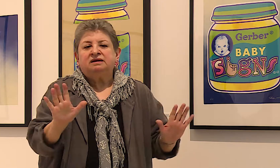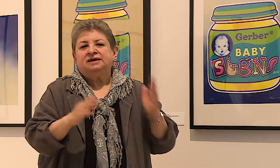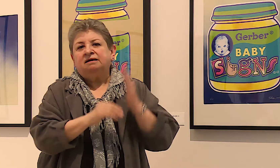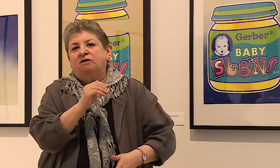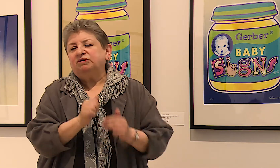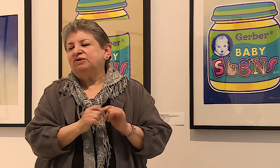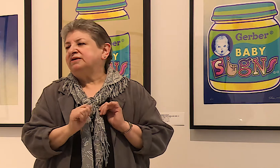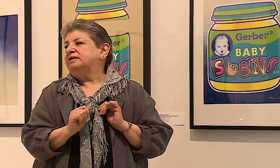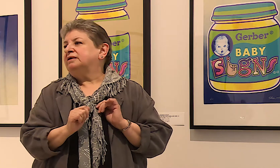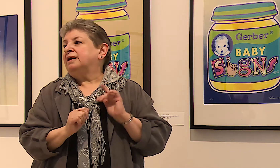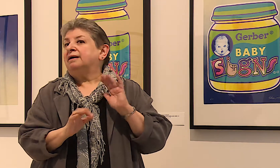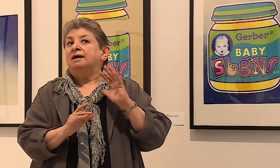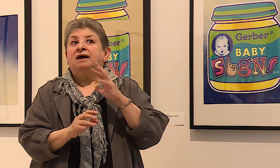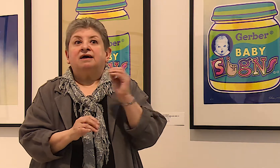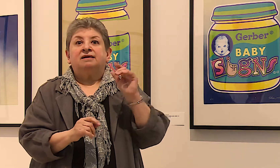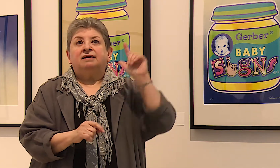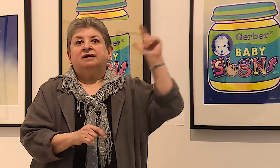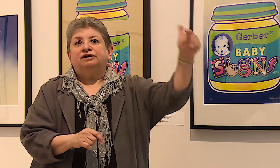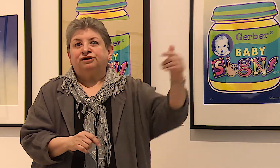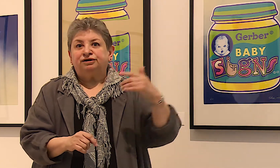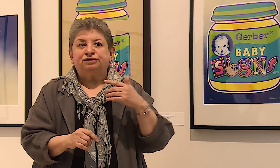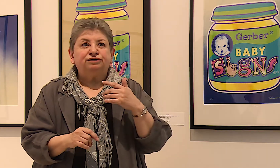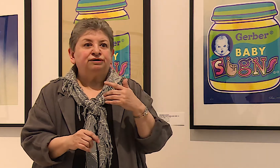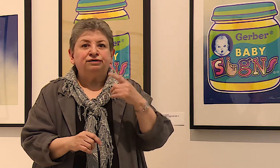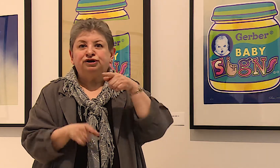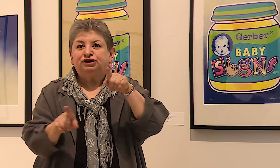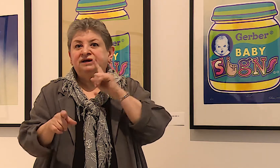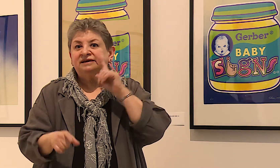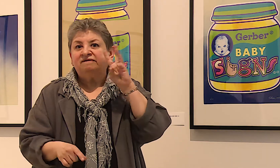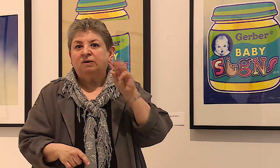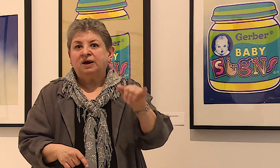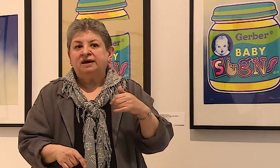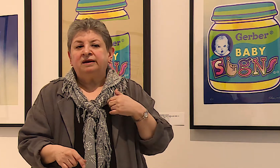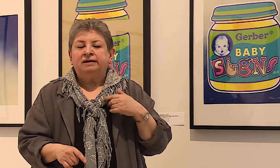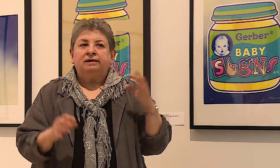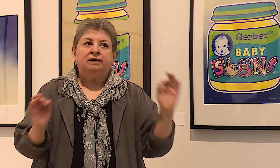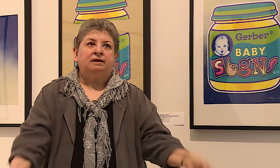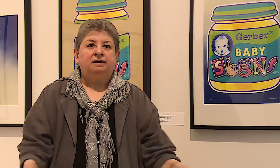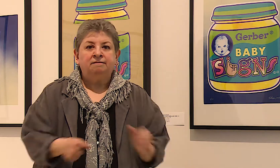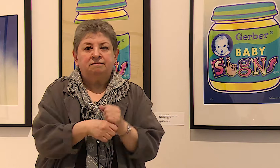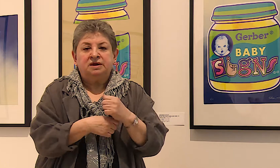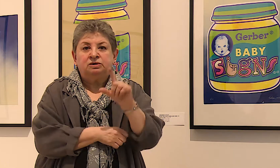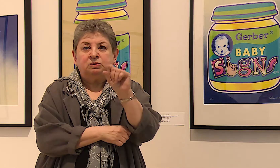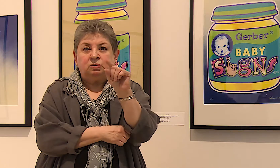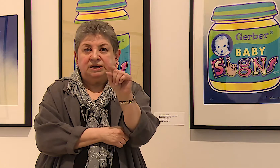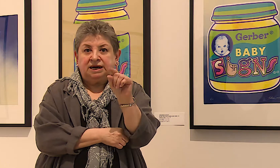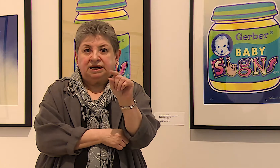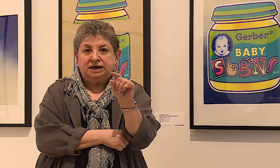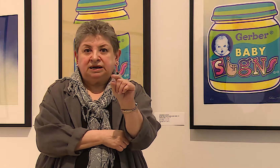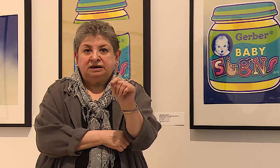that the 5 had sold out. So, then, I made 10, but later on during the Deaf Way conference,